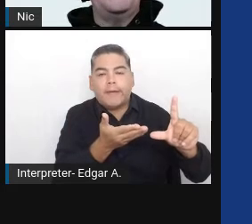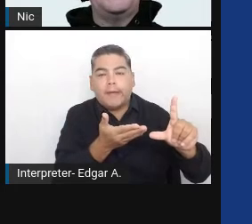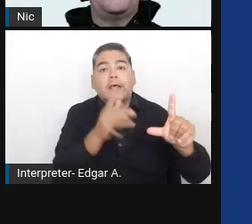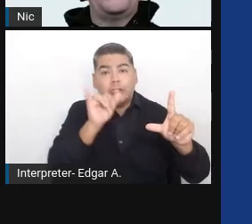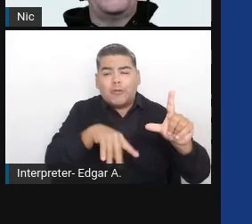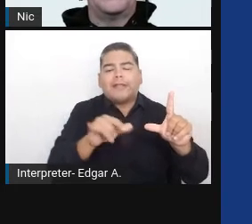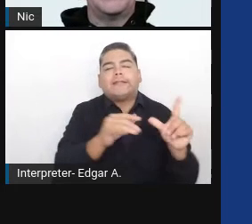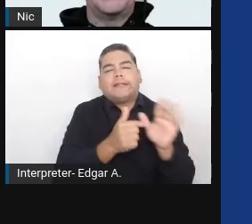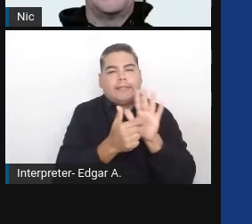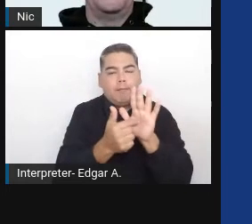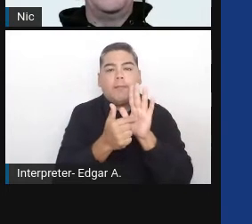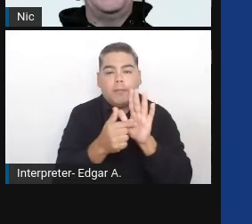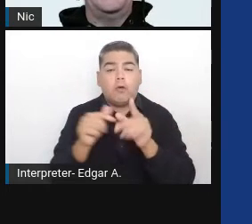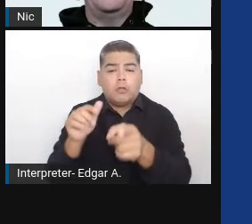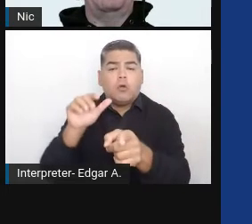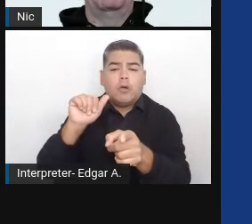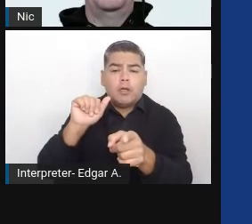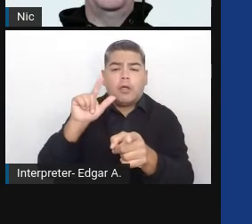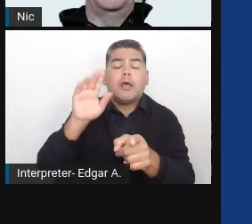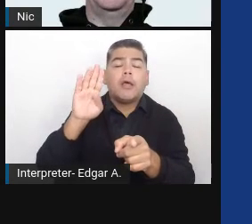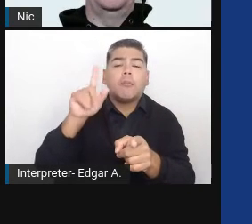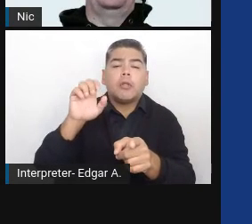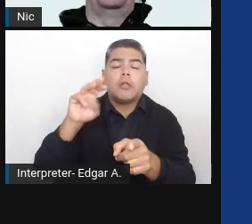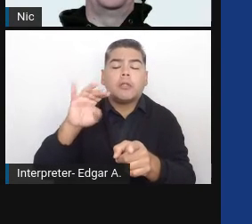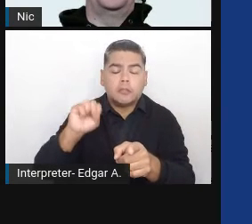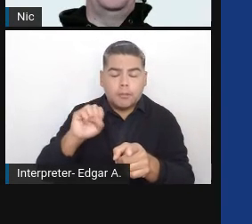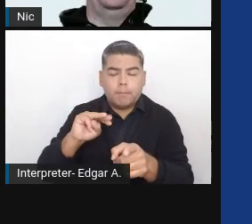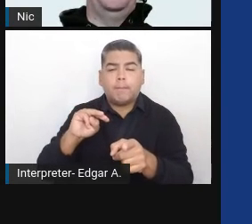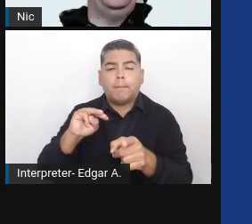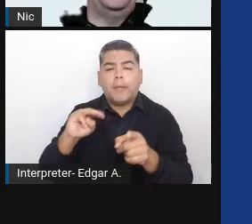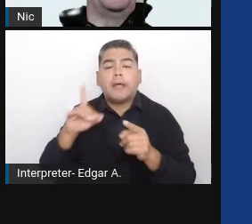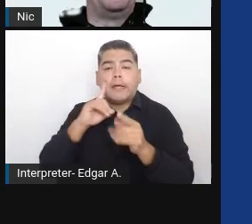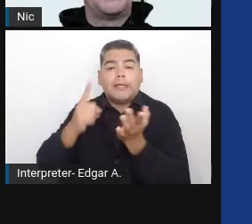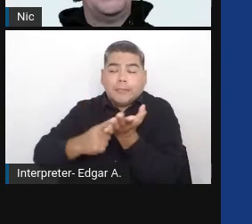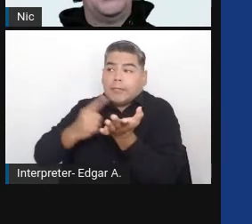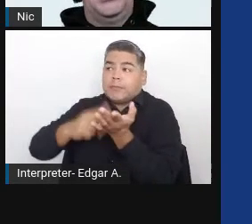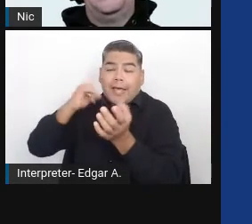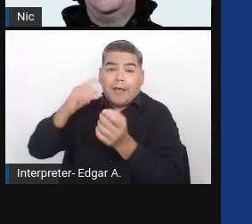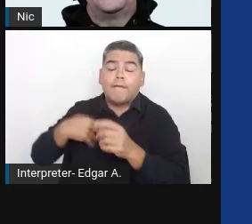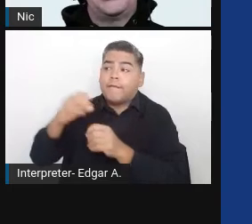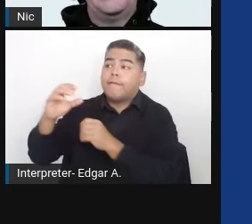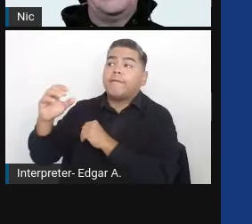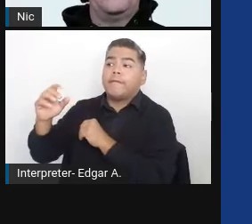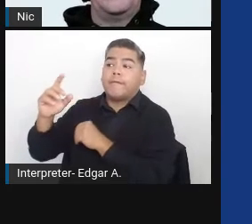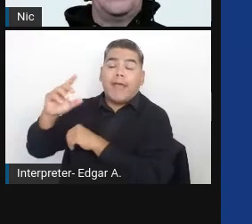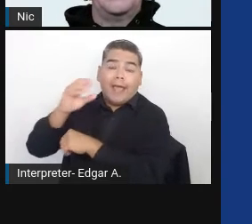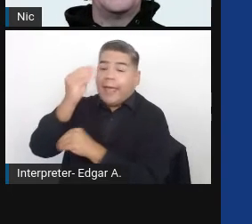about their product accessibility is sensitive commercial information, and then not sharing it with clients.